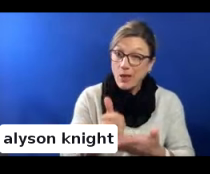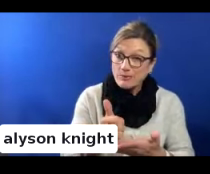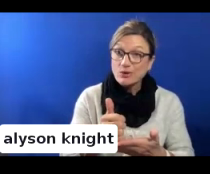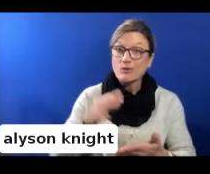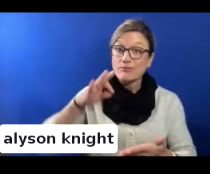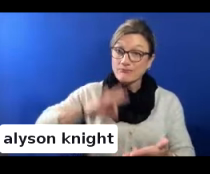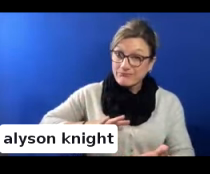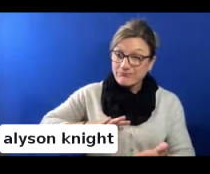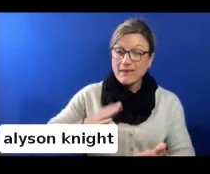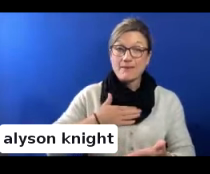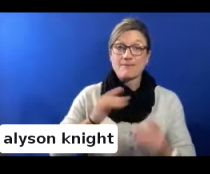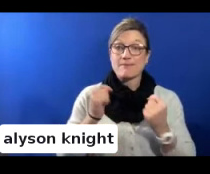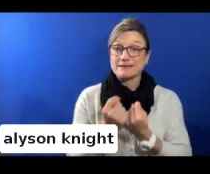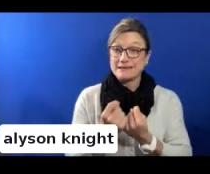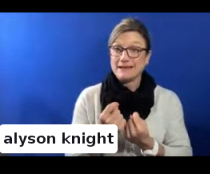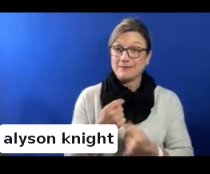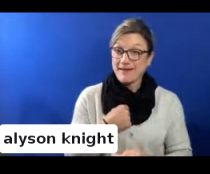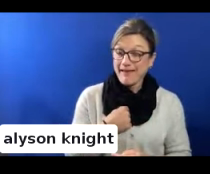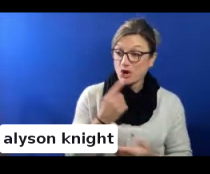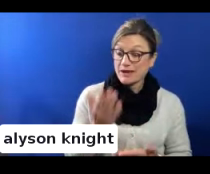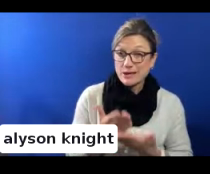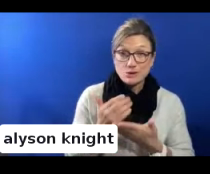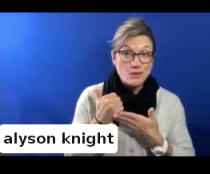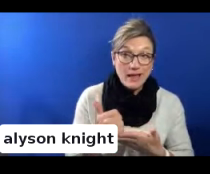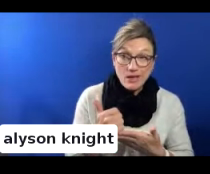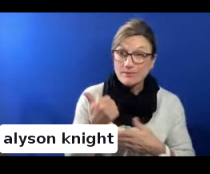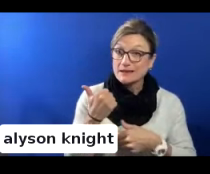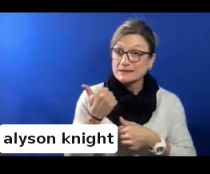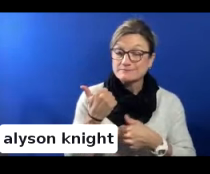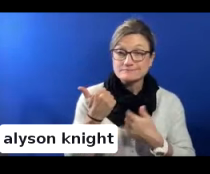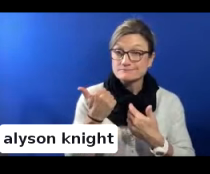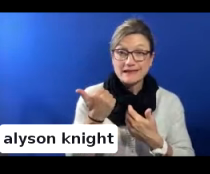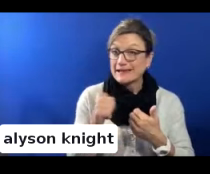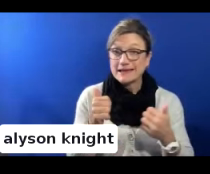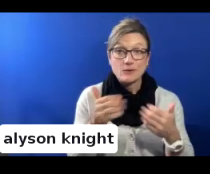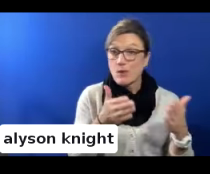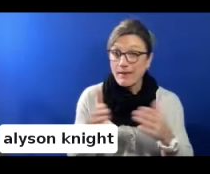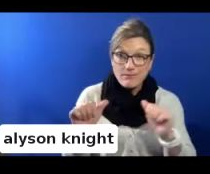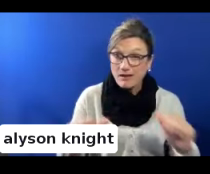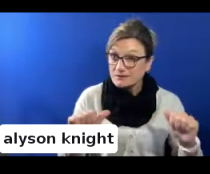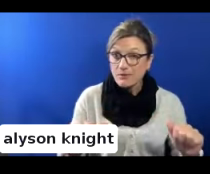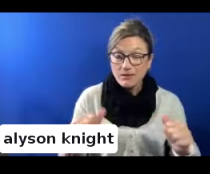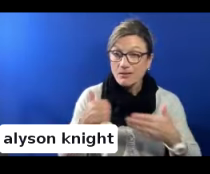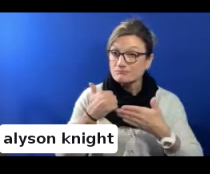My team and I are here to help and assist you in any way we can.